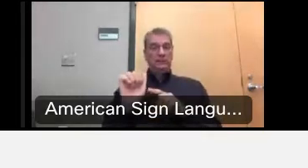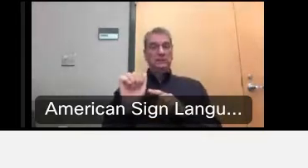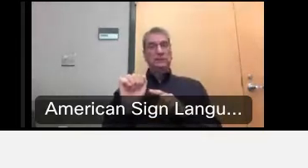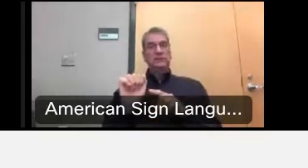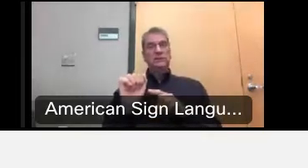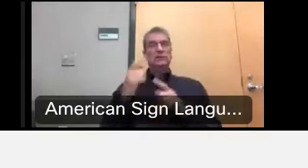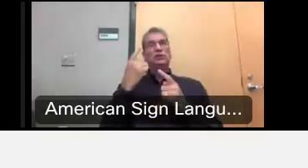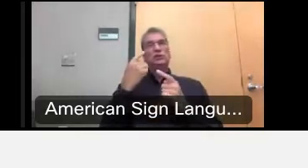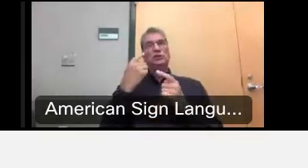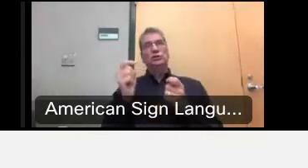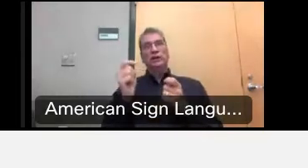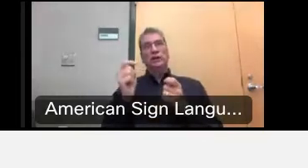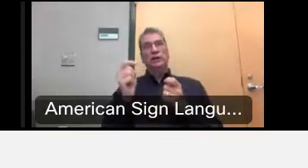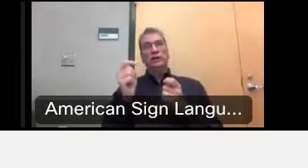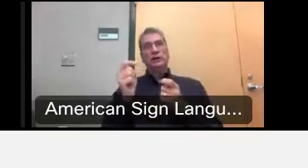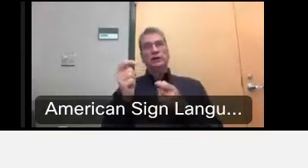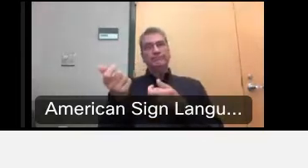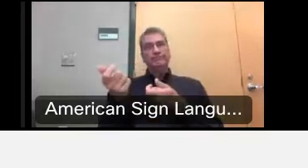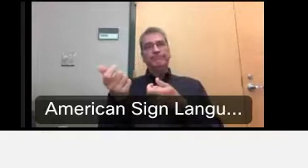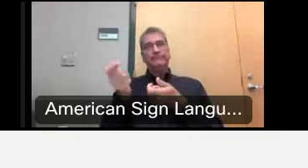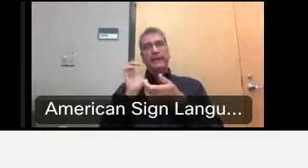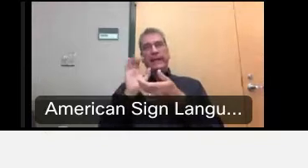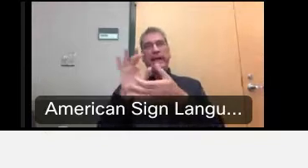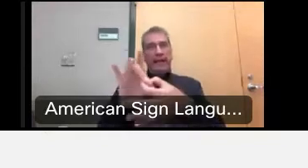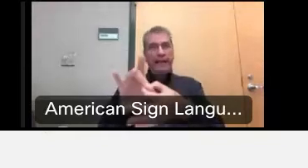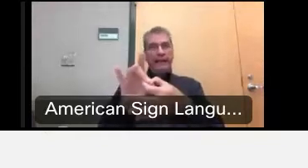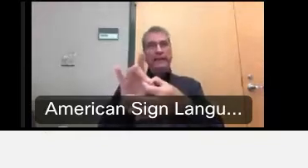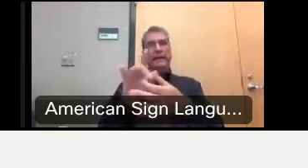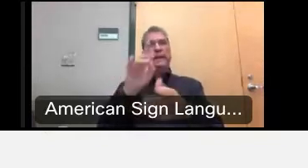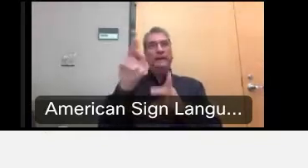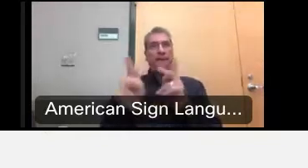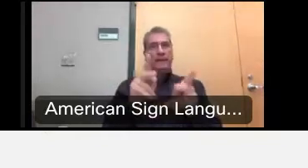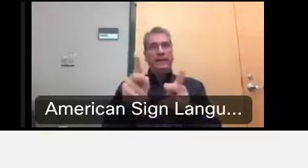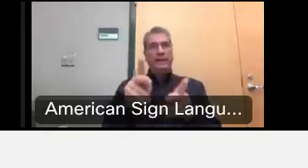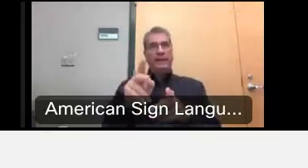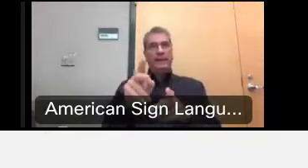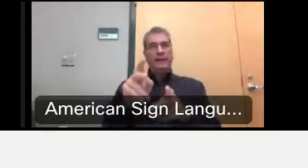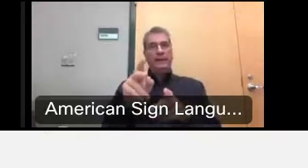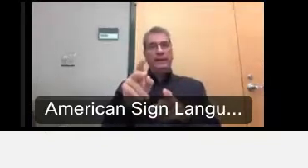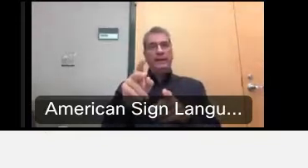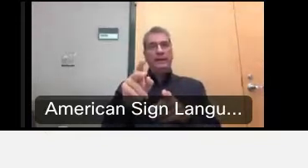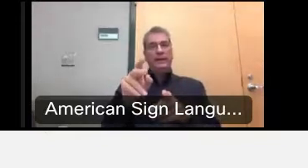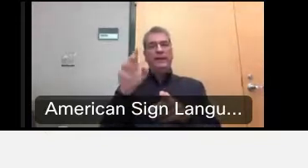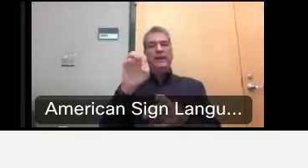engage stakeholders and I want to make a special mention of our evap, the expert vaccine allocation